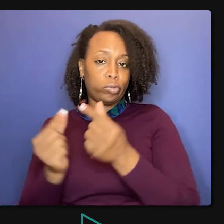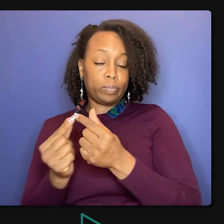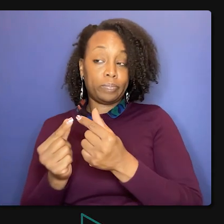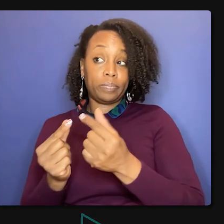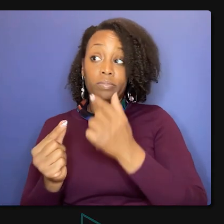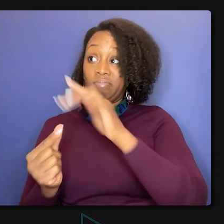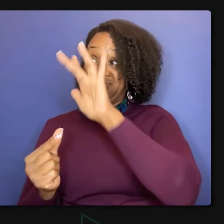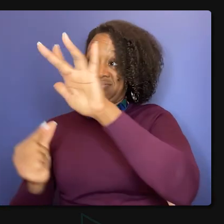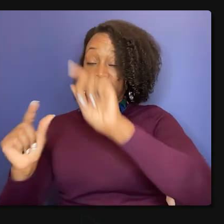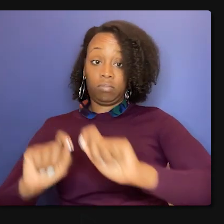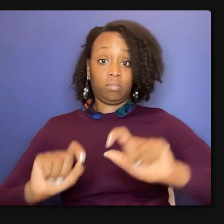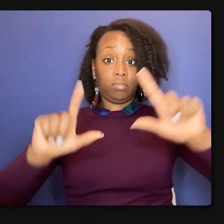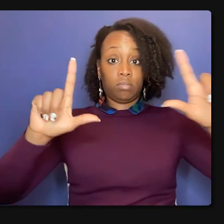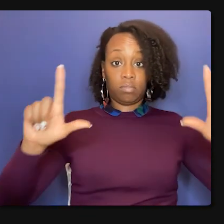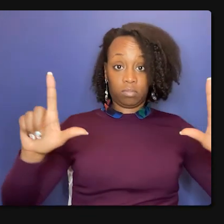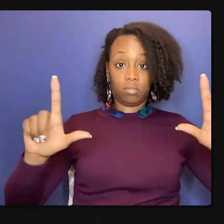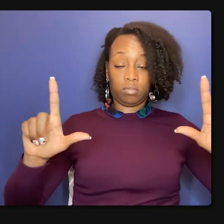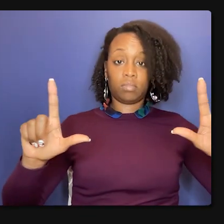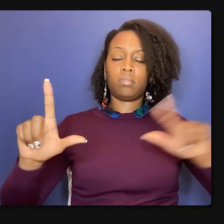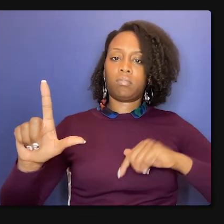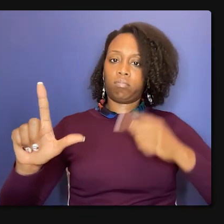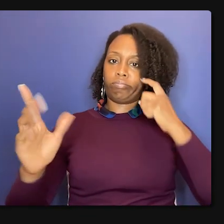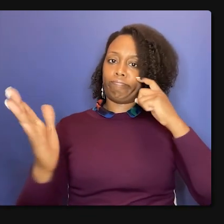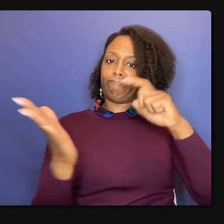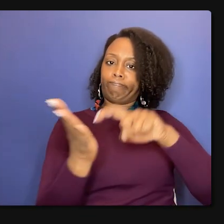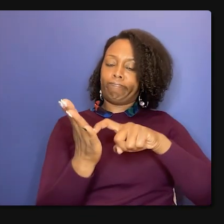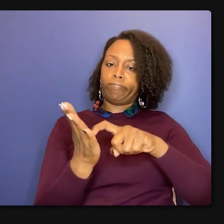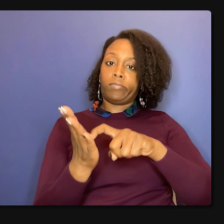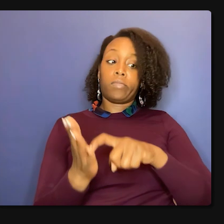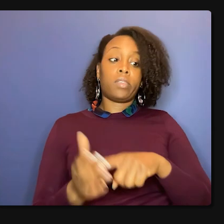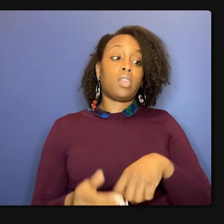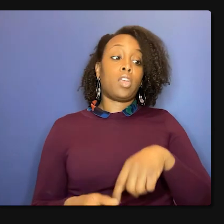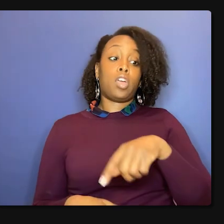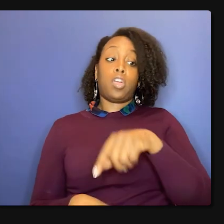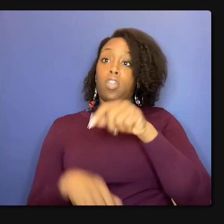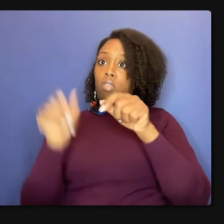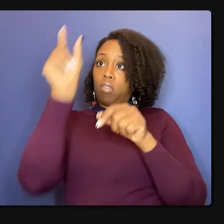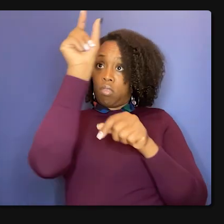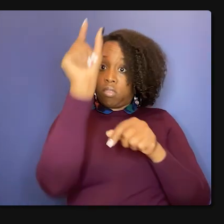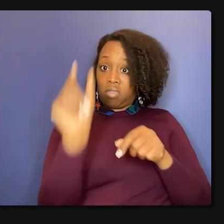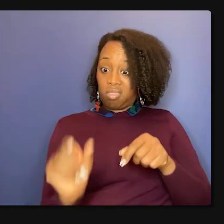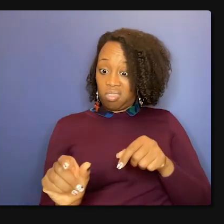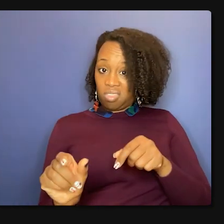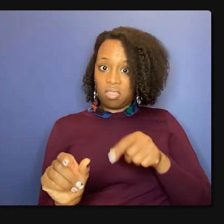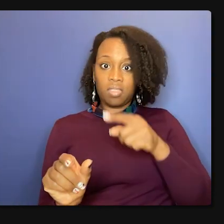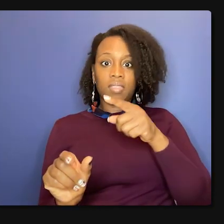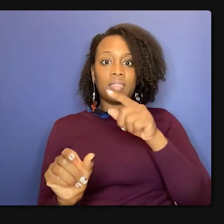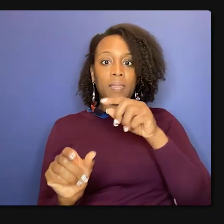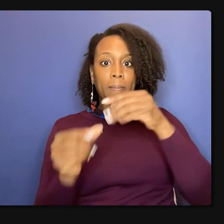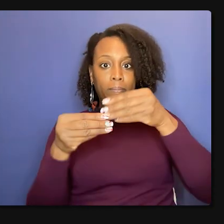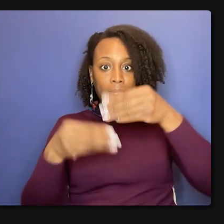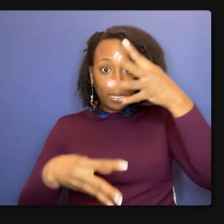If I open the demo group, you'll notice that the vertical menu has changed now.